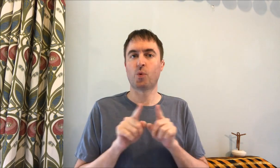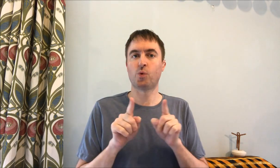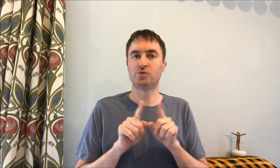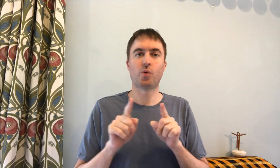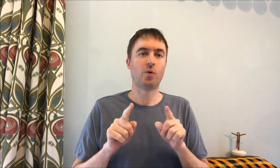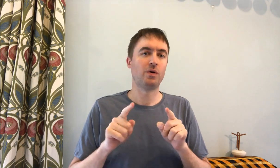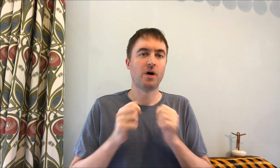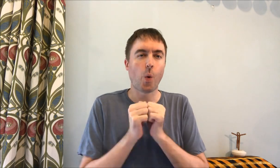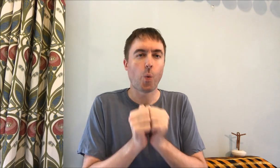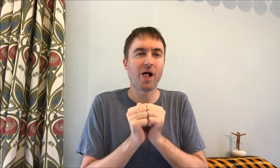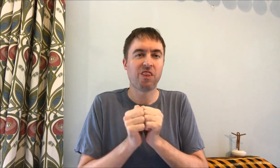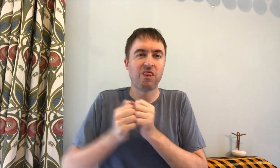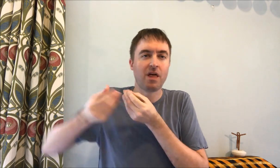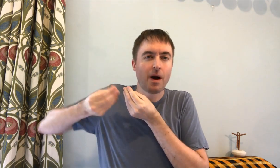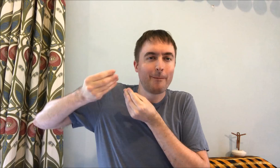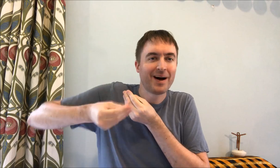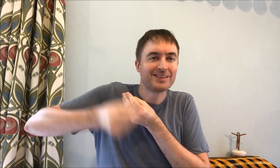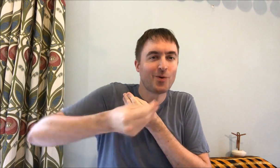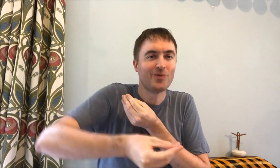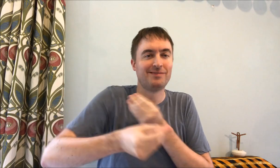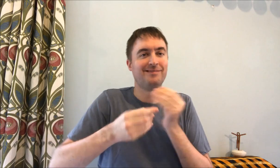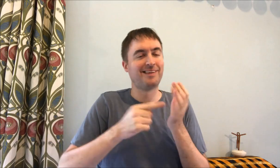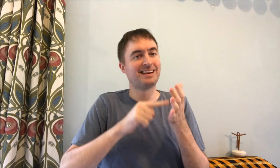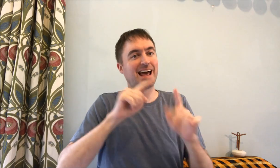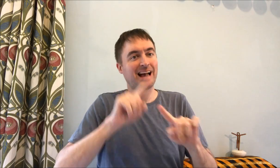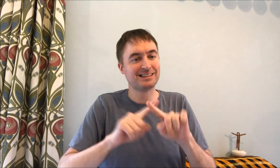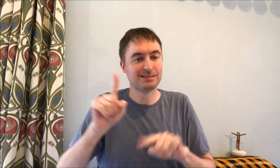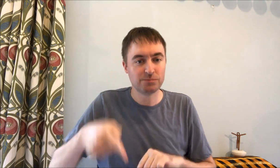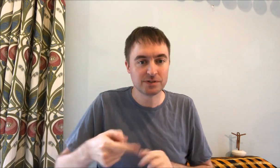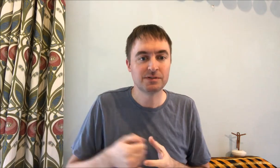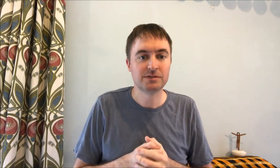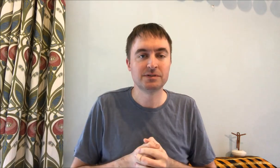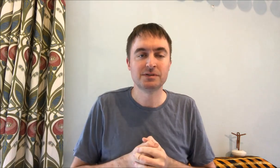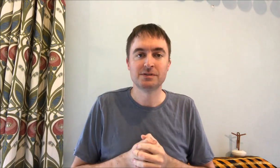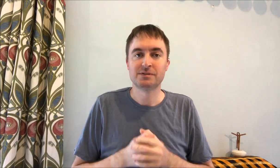Inherited wealth is often undertaxed,